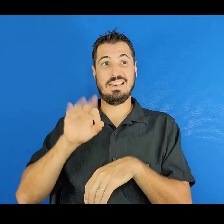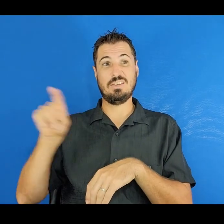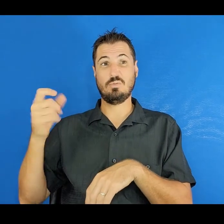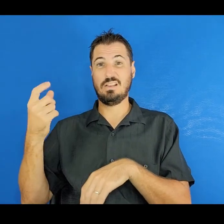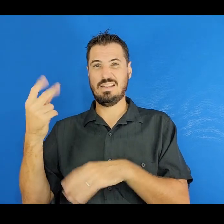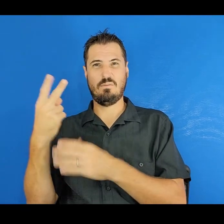locations